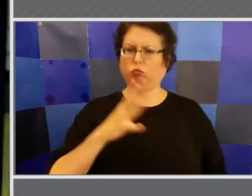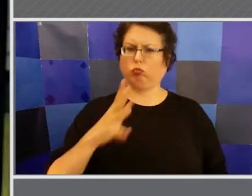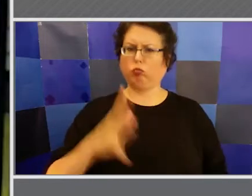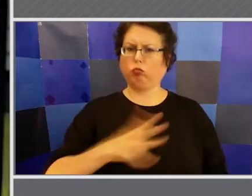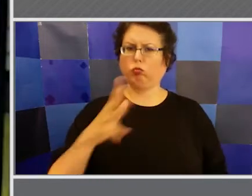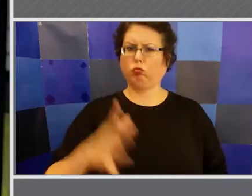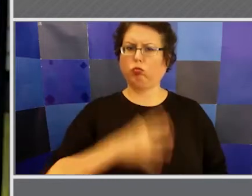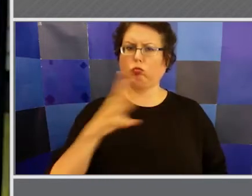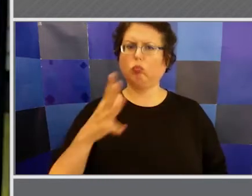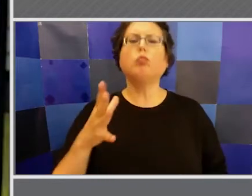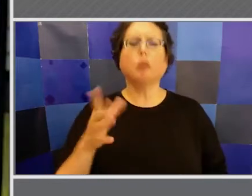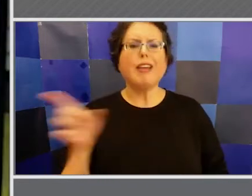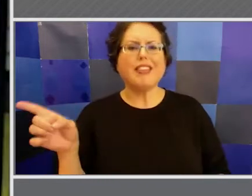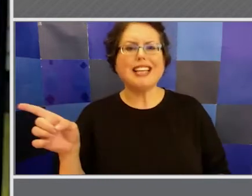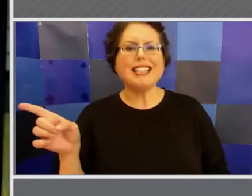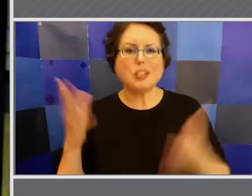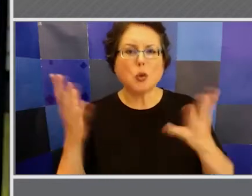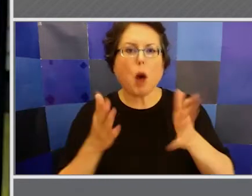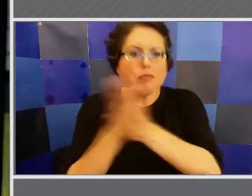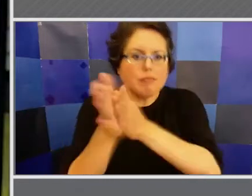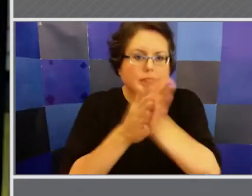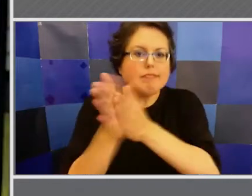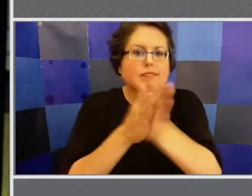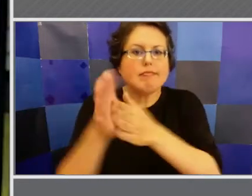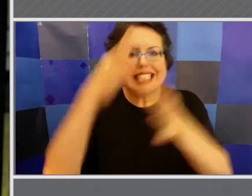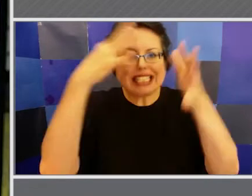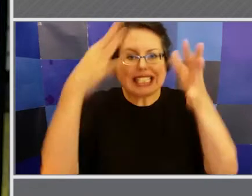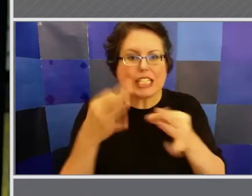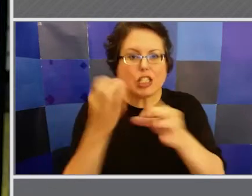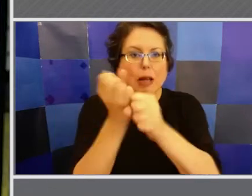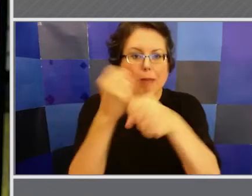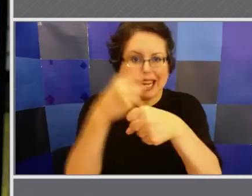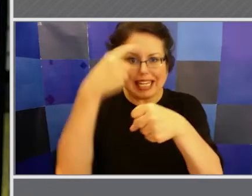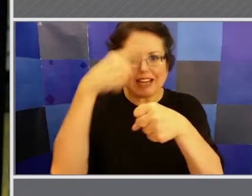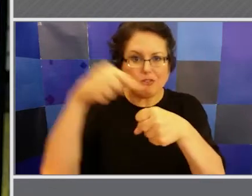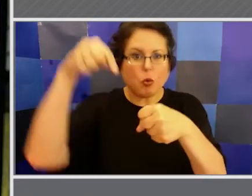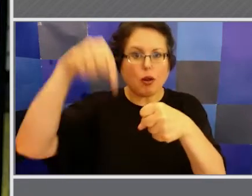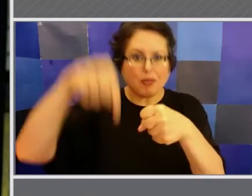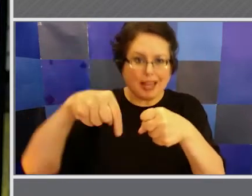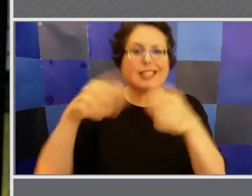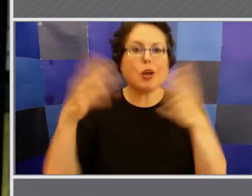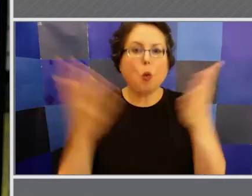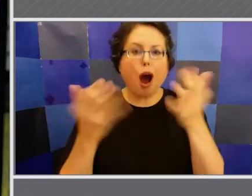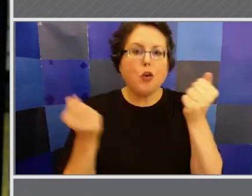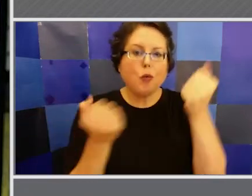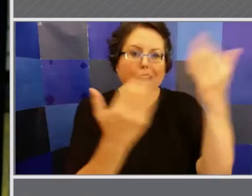This is this is what drives the decision making for for what is recommended is part of the